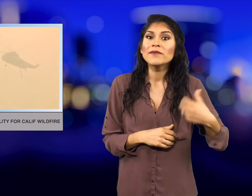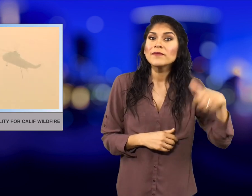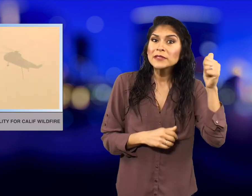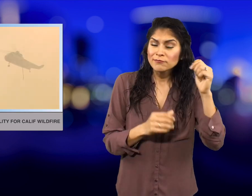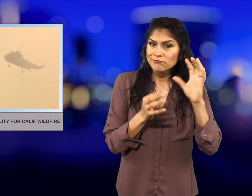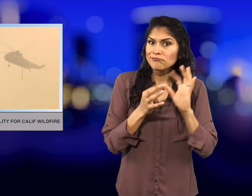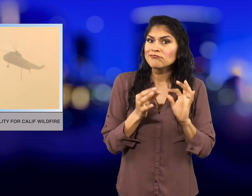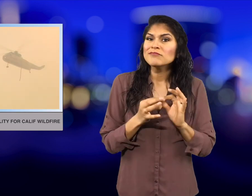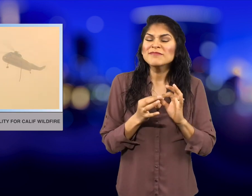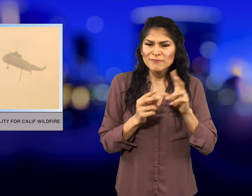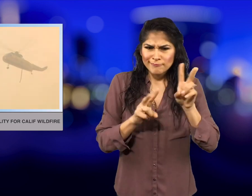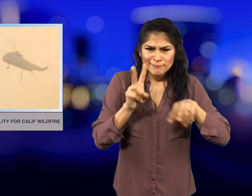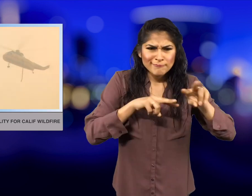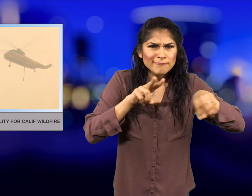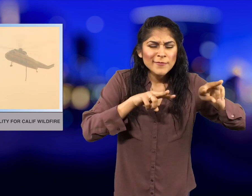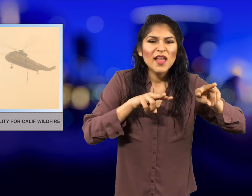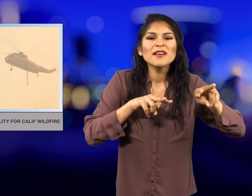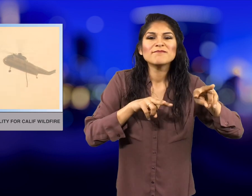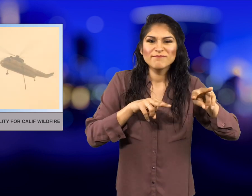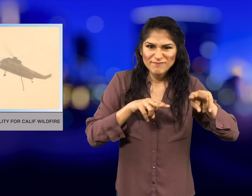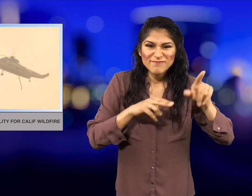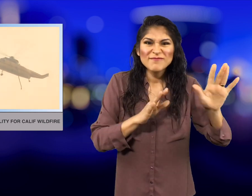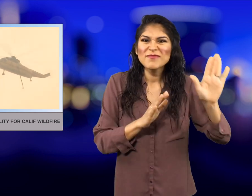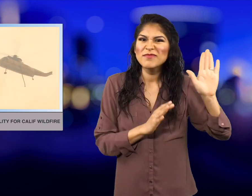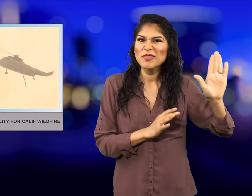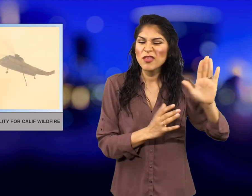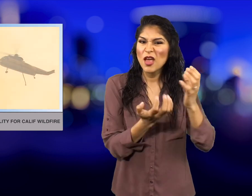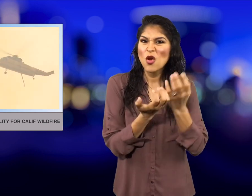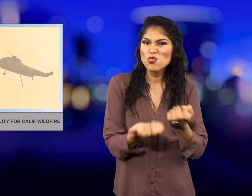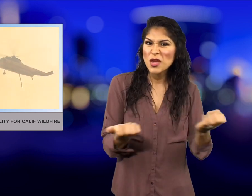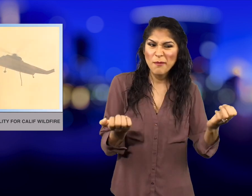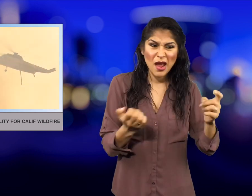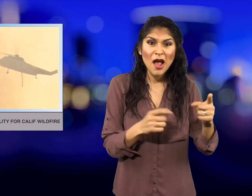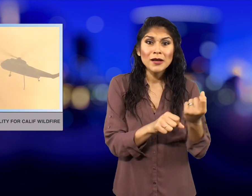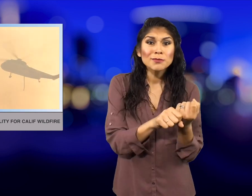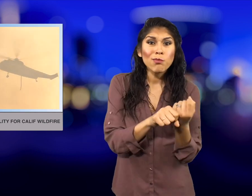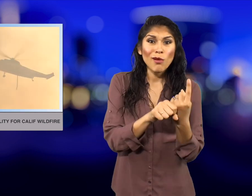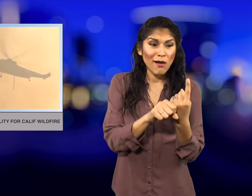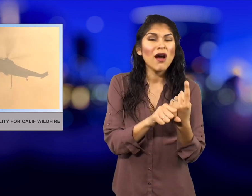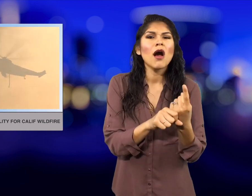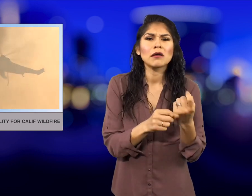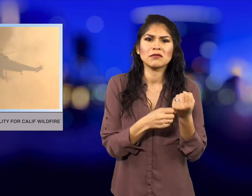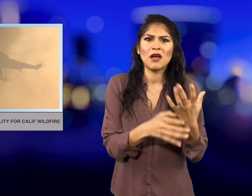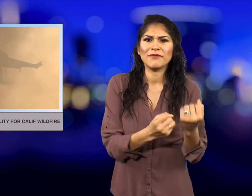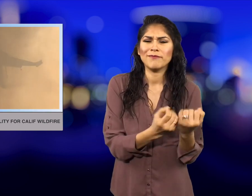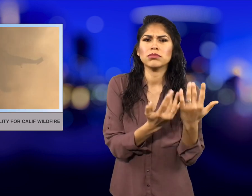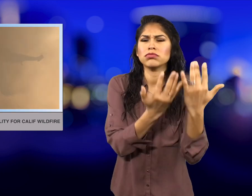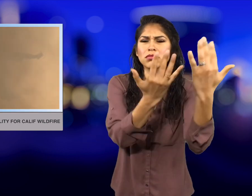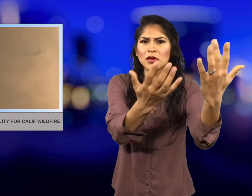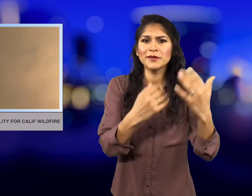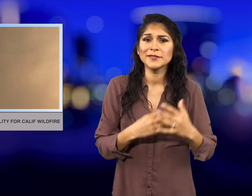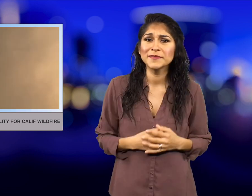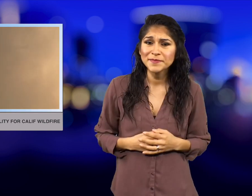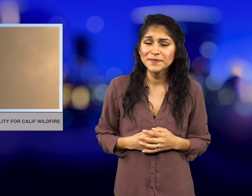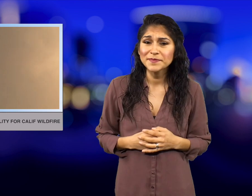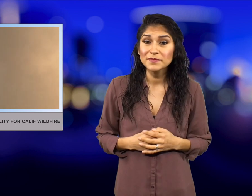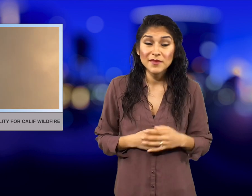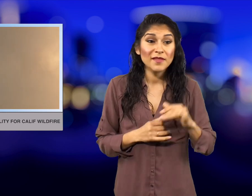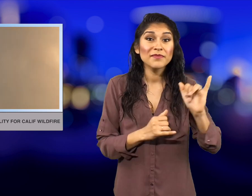Officials say they believe their equipment sparked the fire.